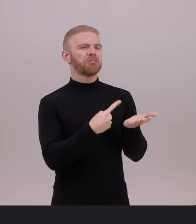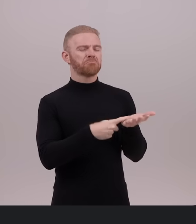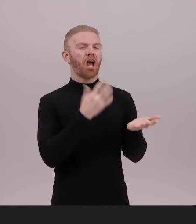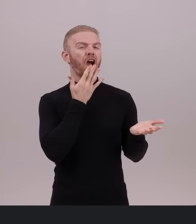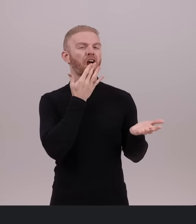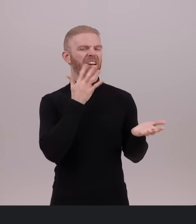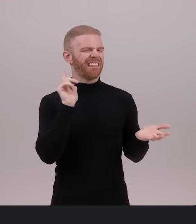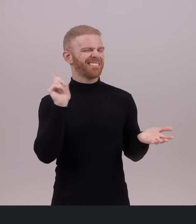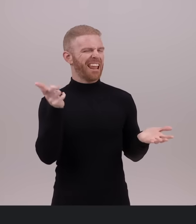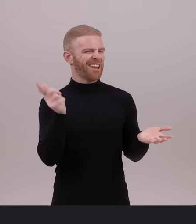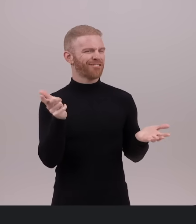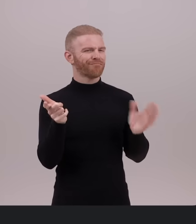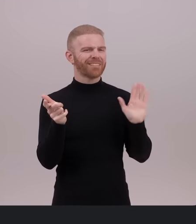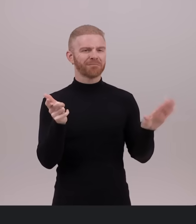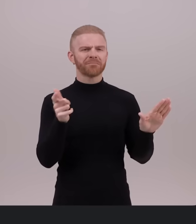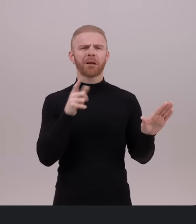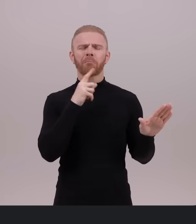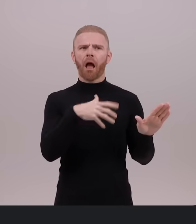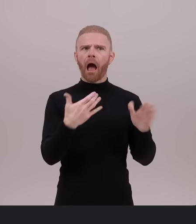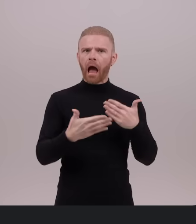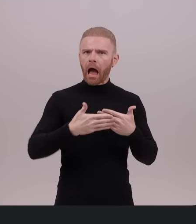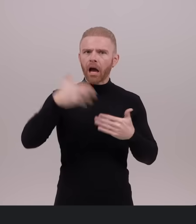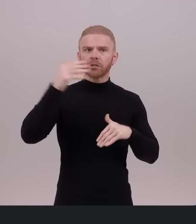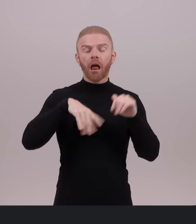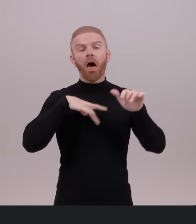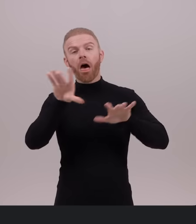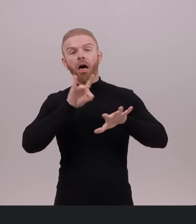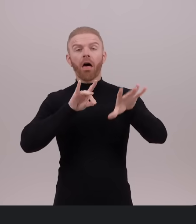so much easier than finding all the right options myself.